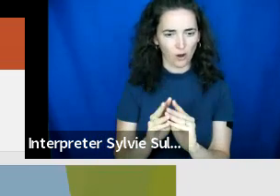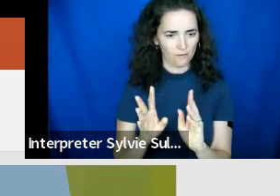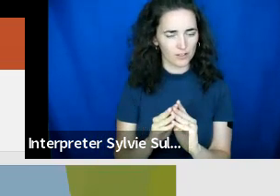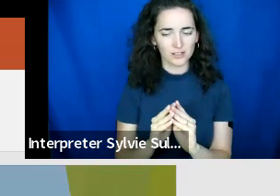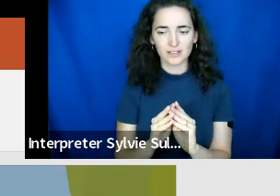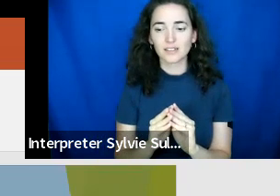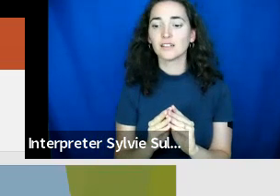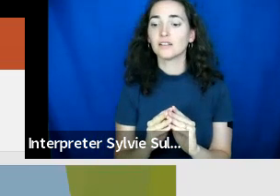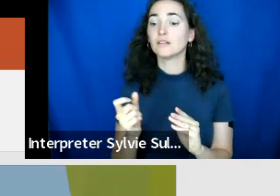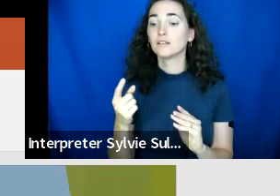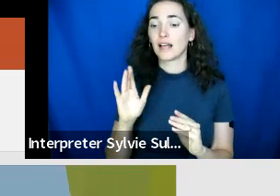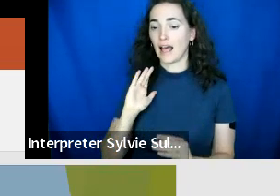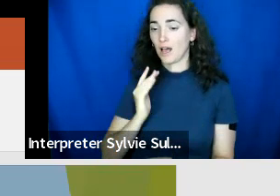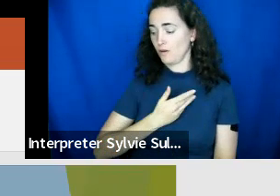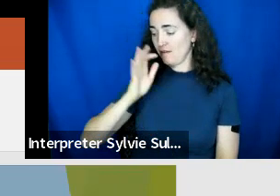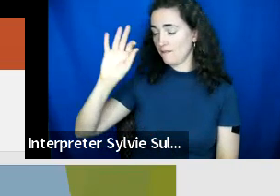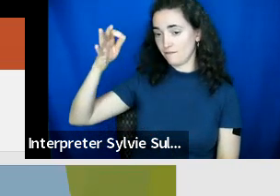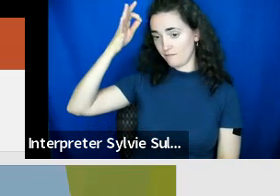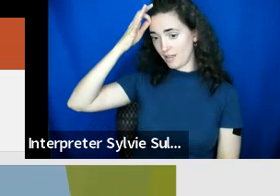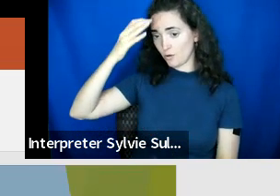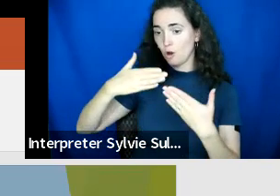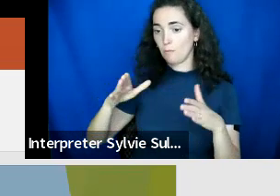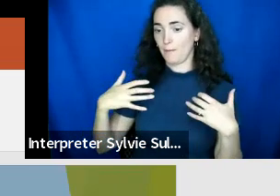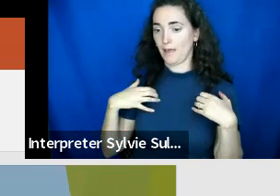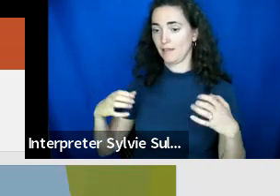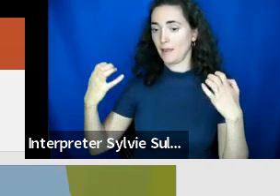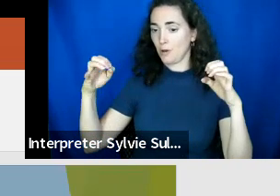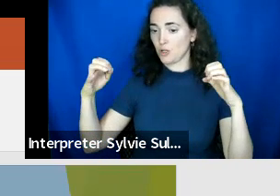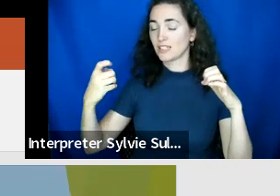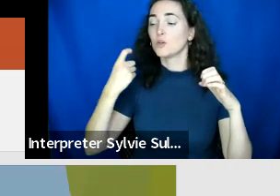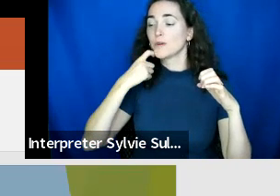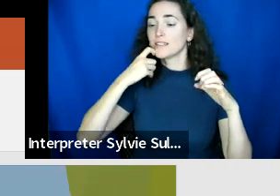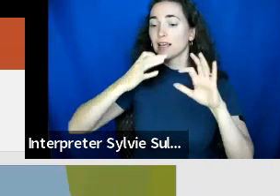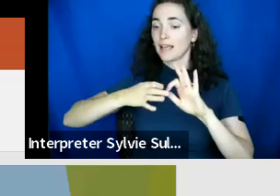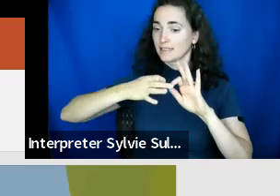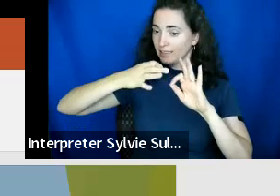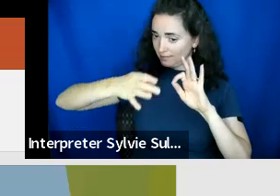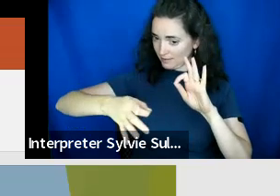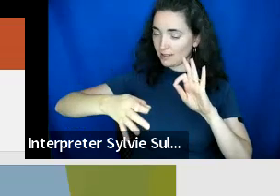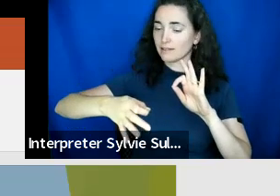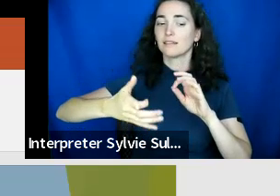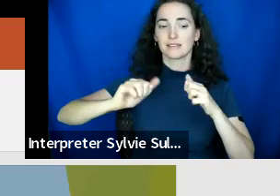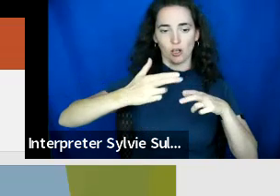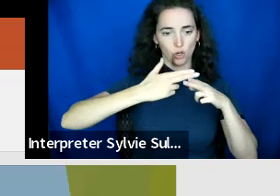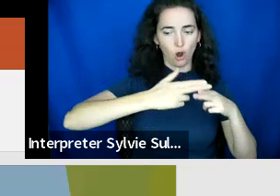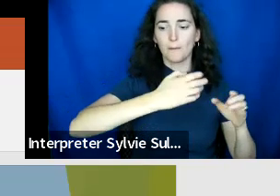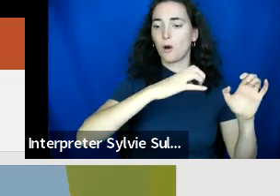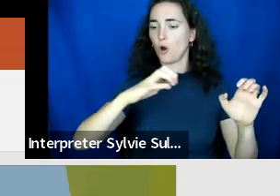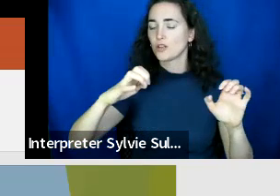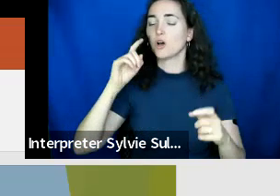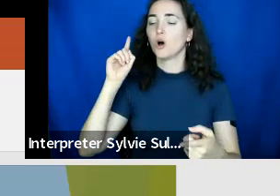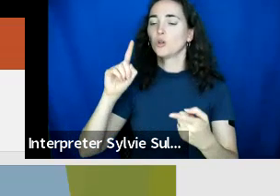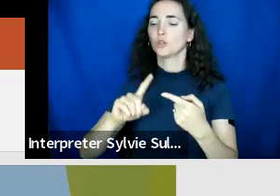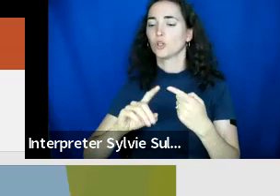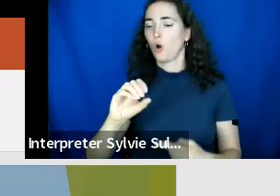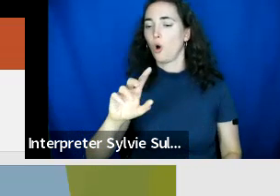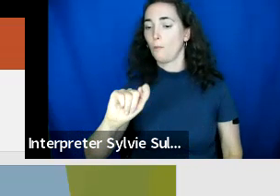But our public are Federal Public Health Emergency was recently extended, so that extension goes through October